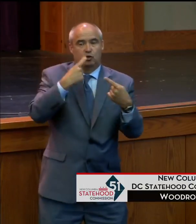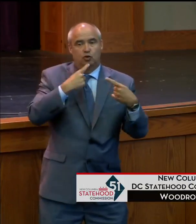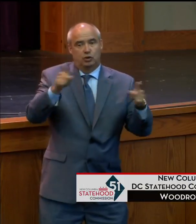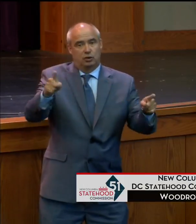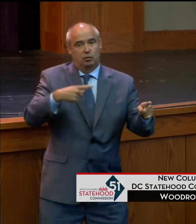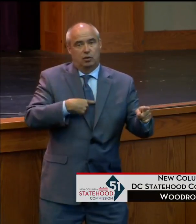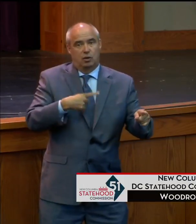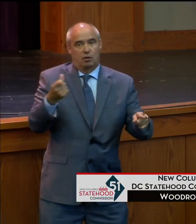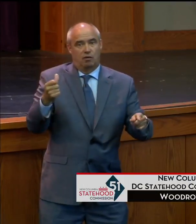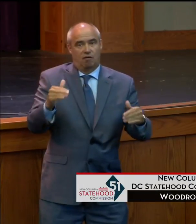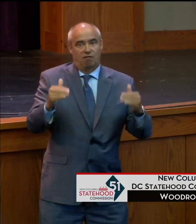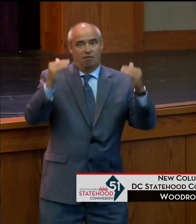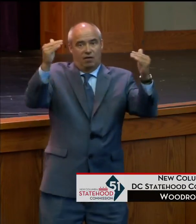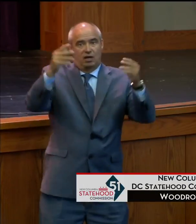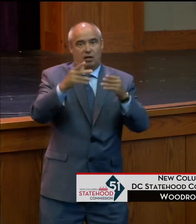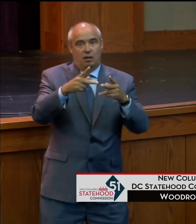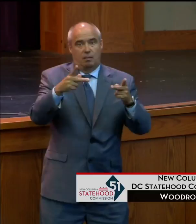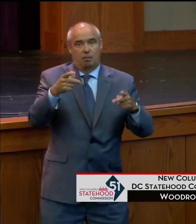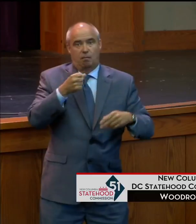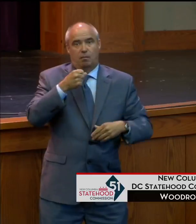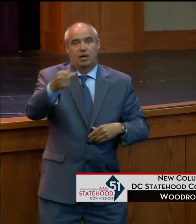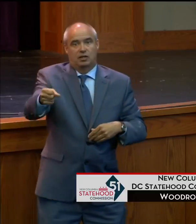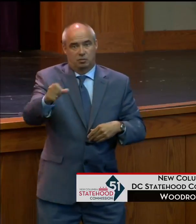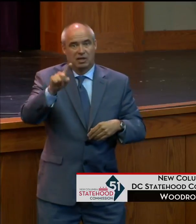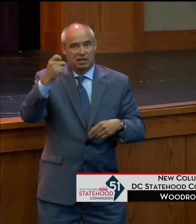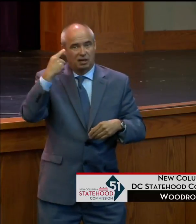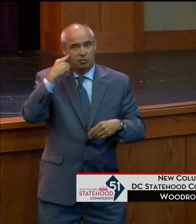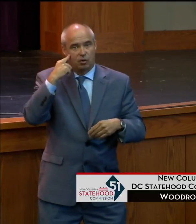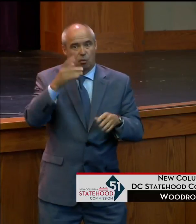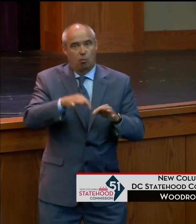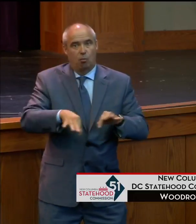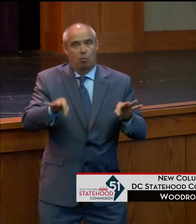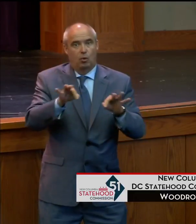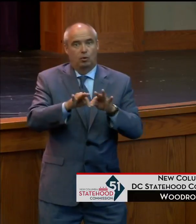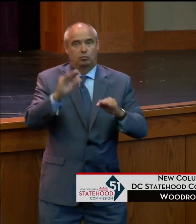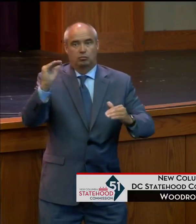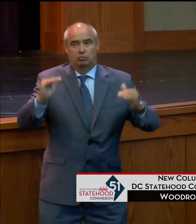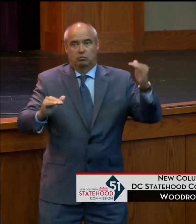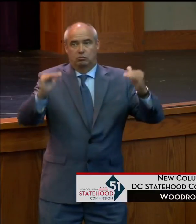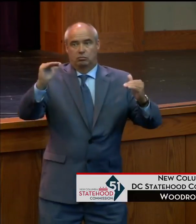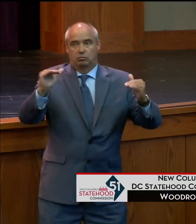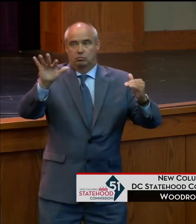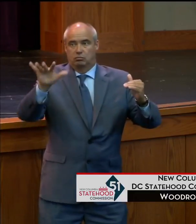ADVANCED PLACEMENT GOVERNMENT WE TALK A LOT ABOUT THE IMPORTANCE OF CHECKS AND BALANCES WHEN ANALYZING THE U.S. CONSTITUTION.